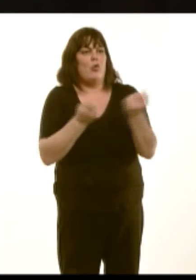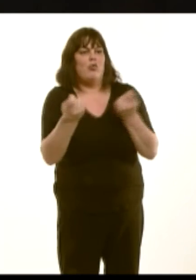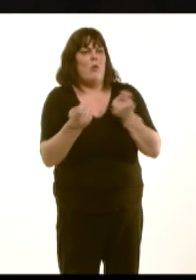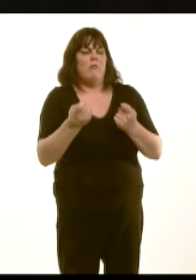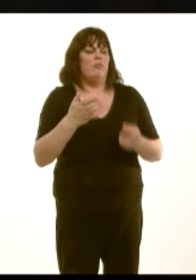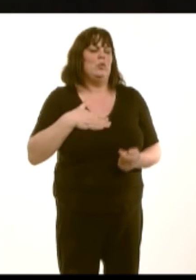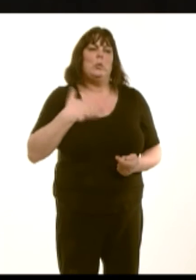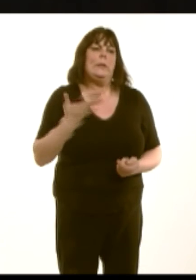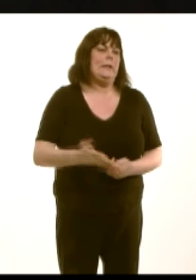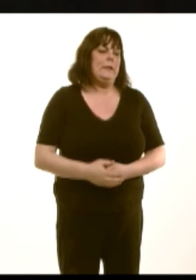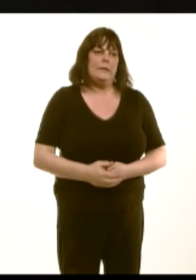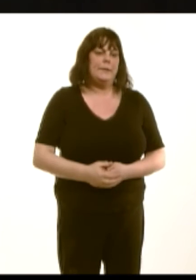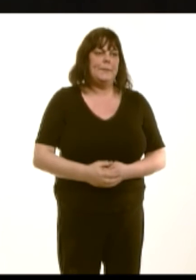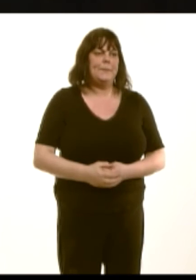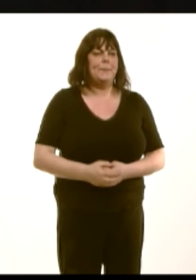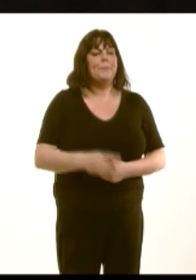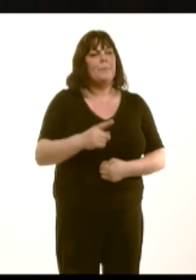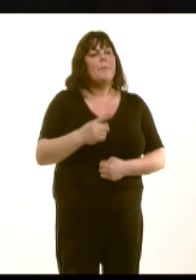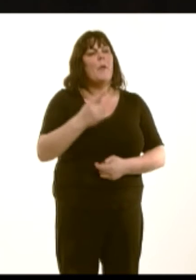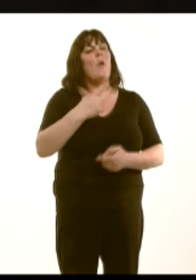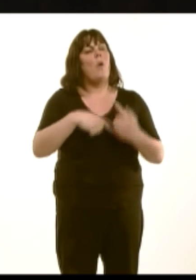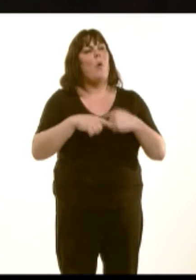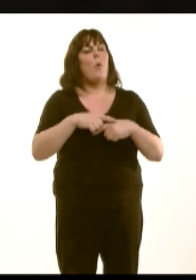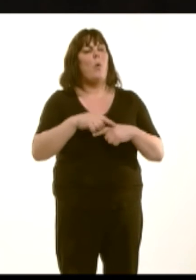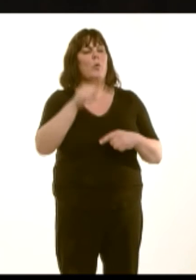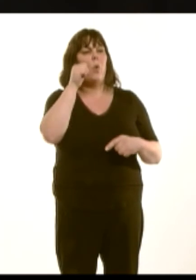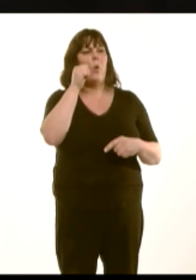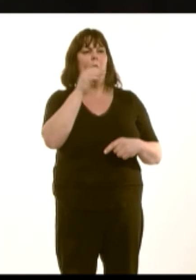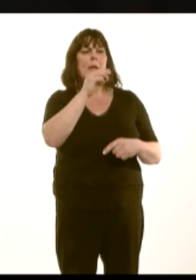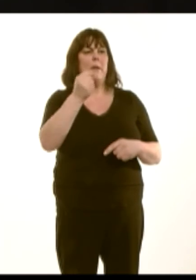We all recognise that thereís an argument to say that the current franchise is not delivering